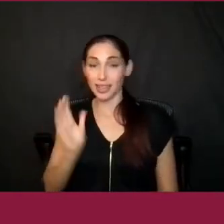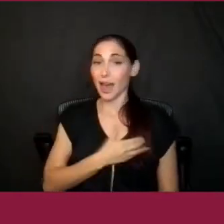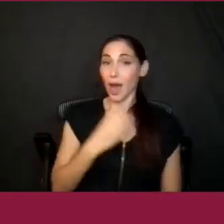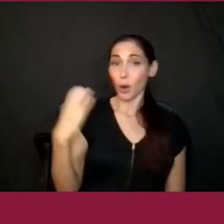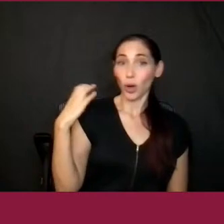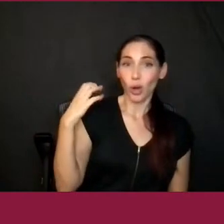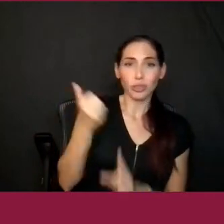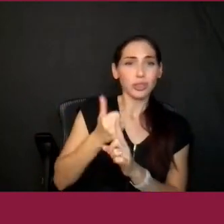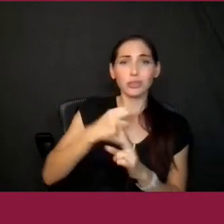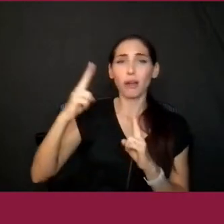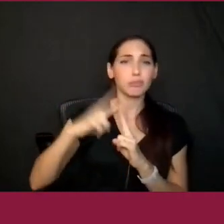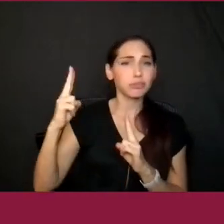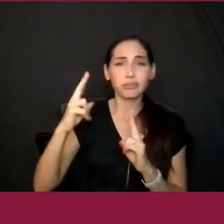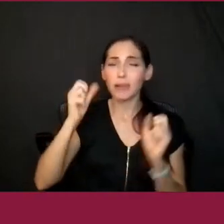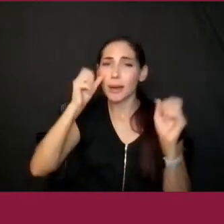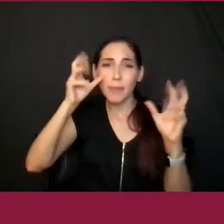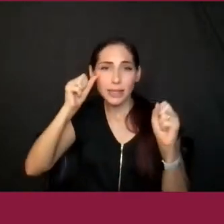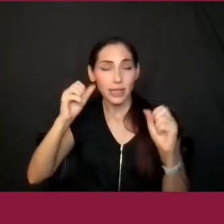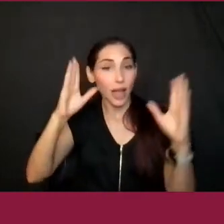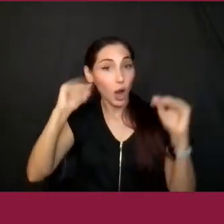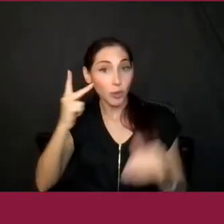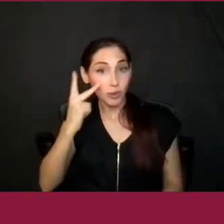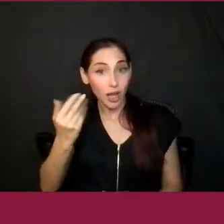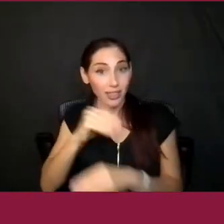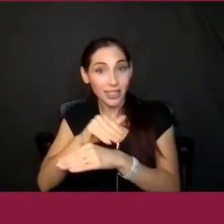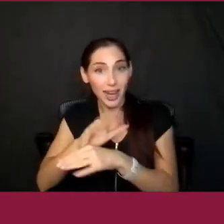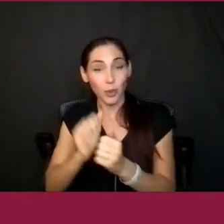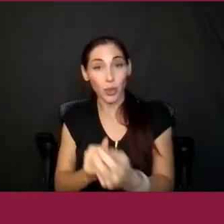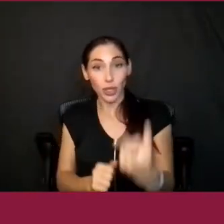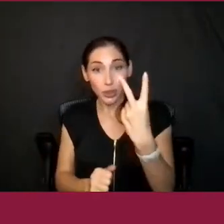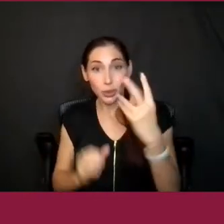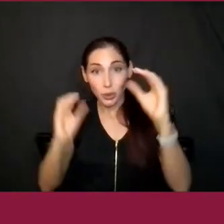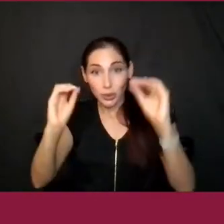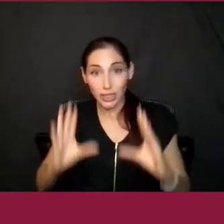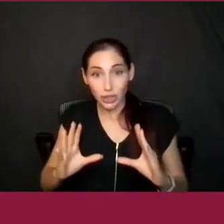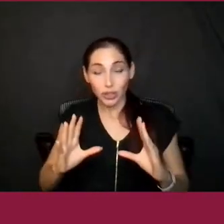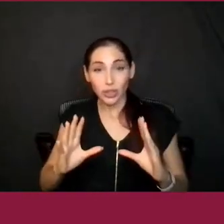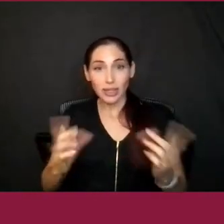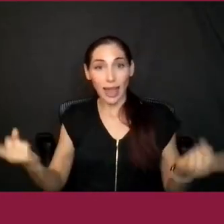I hope you saw tonight with the two faculty members who came up here, Sherri and Carina,